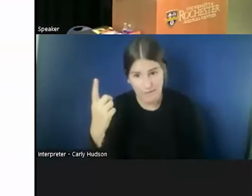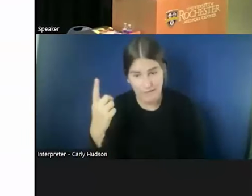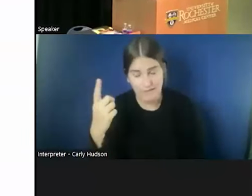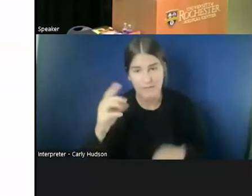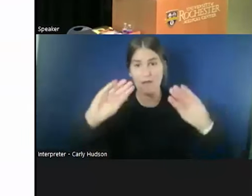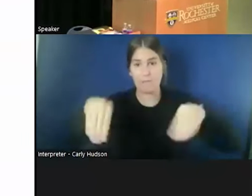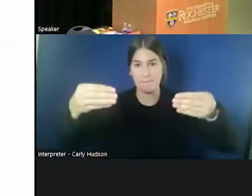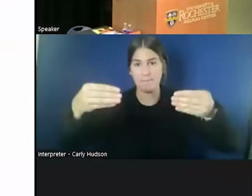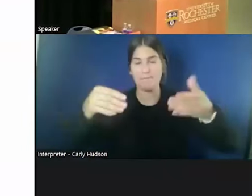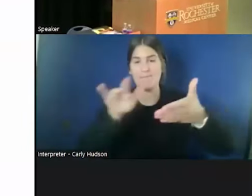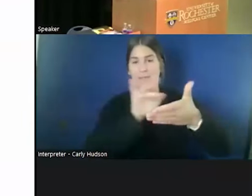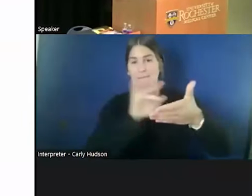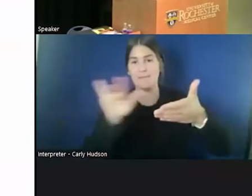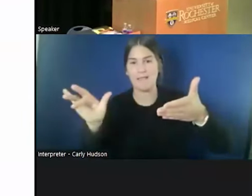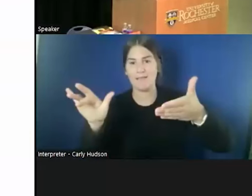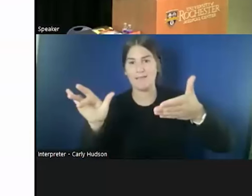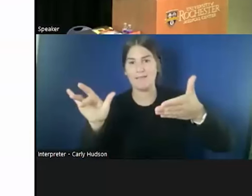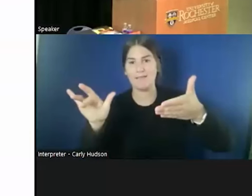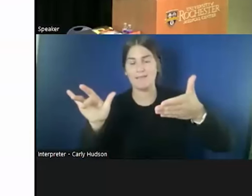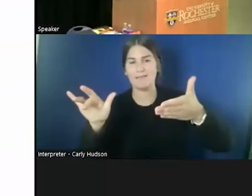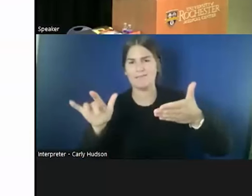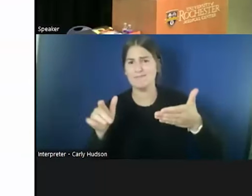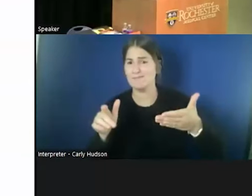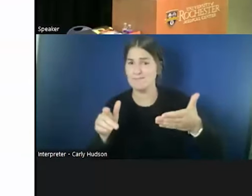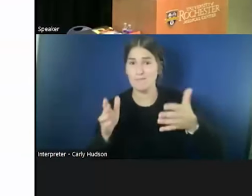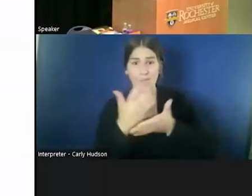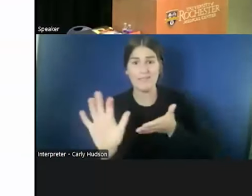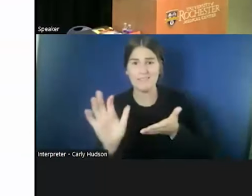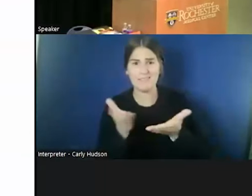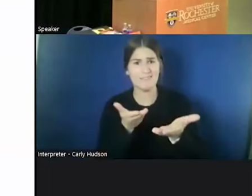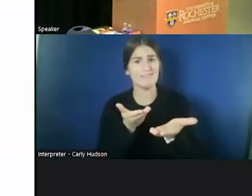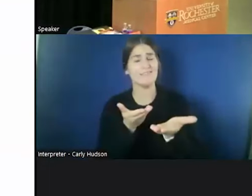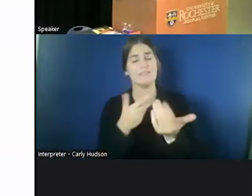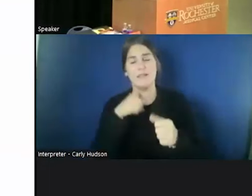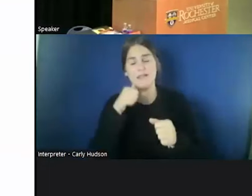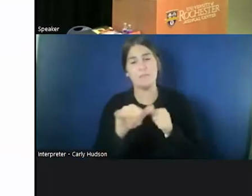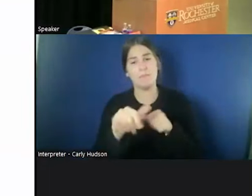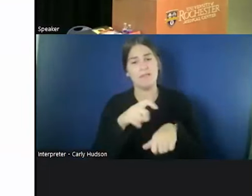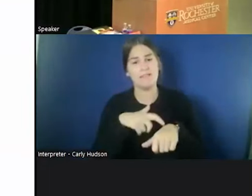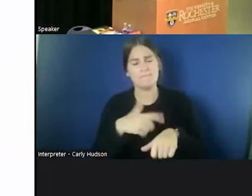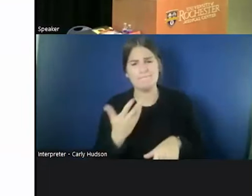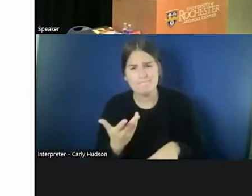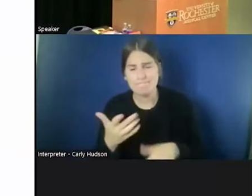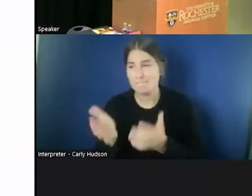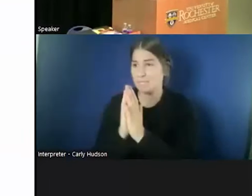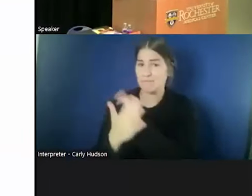blank side that wasn't utilized and I remember at the time I asked the county in the city did anyone